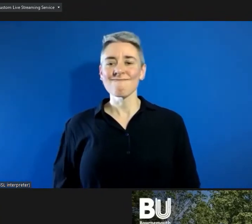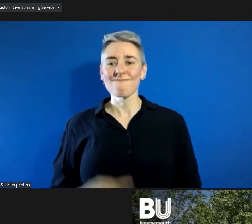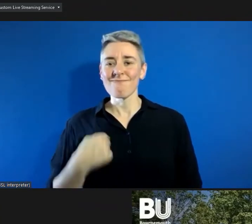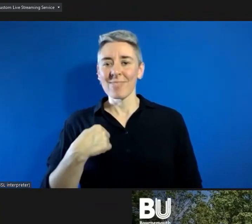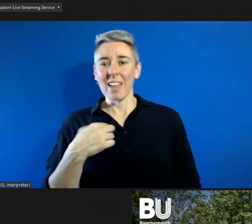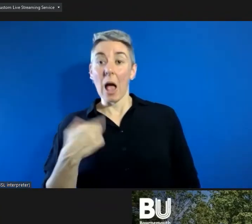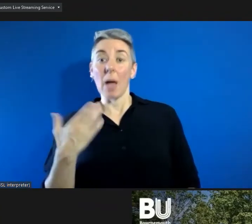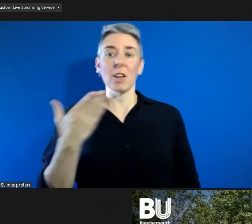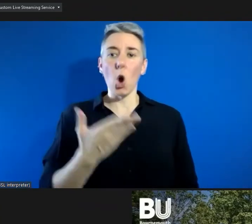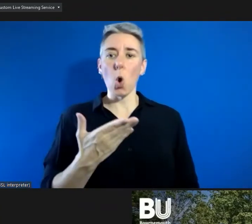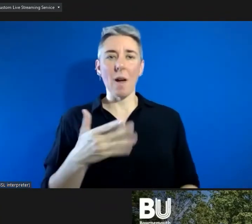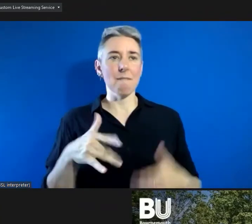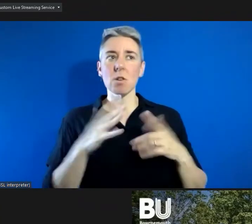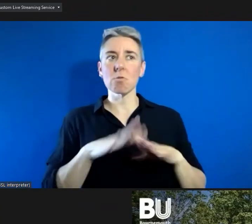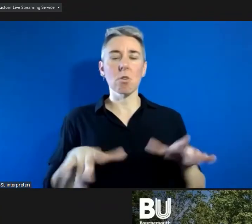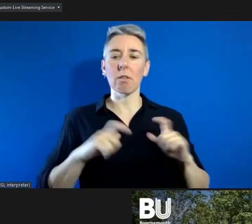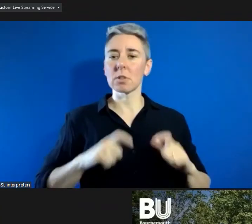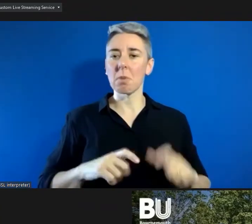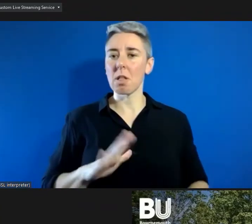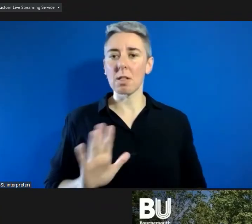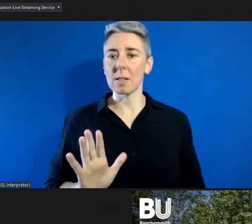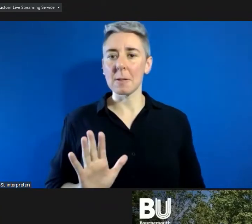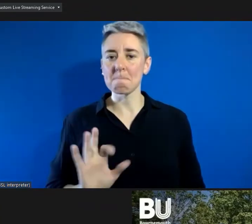Again, we're better off than most, we're relatively lucky at Goldsmiths.